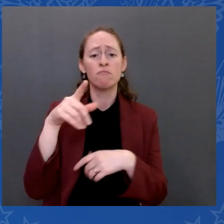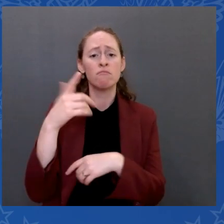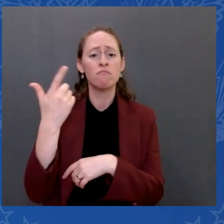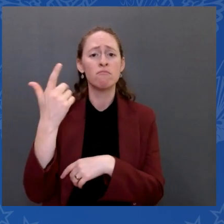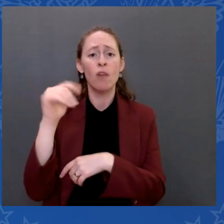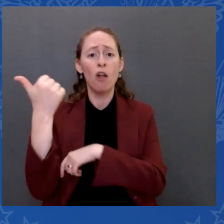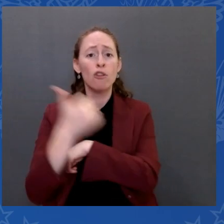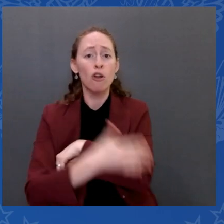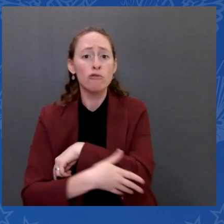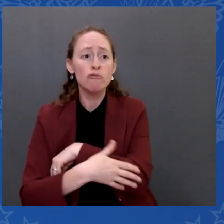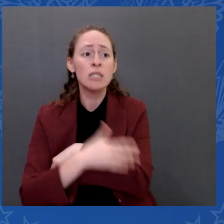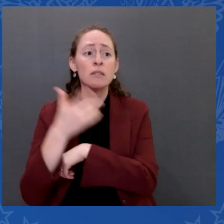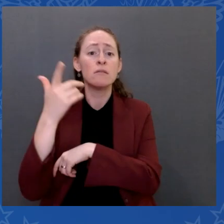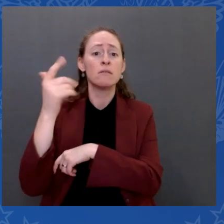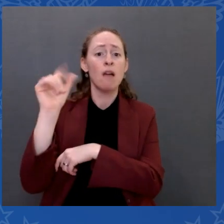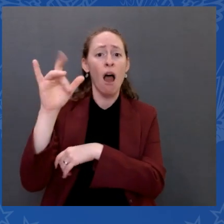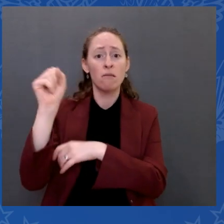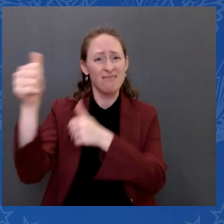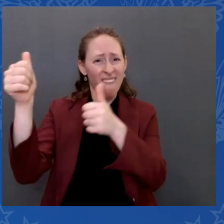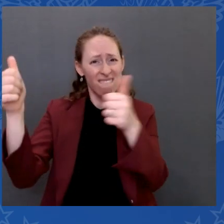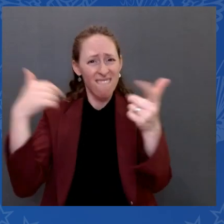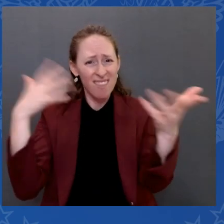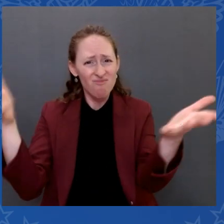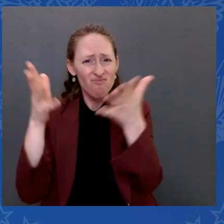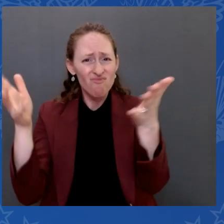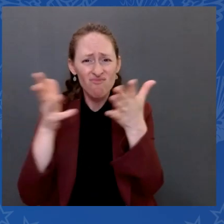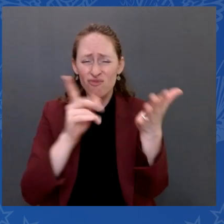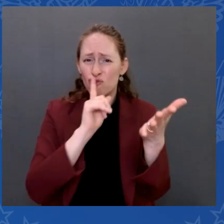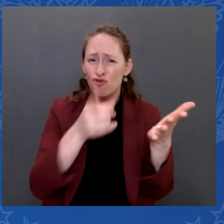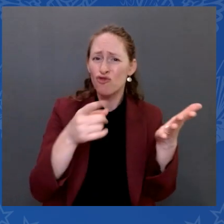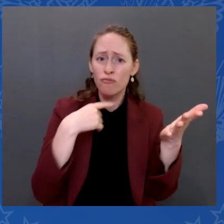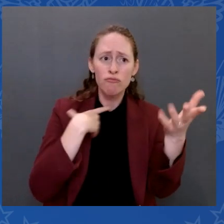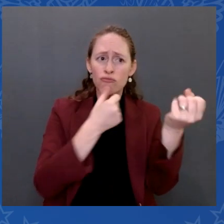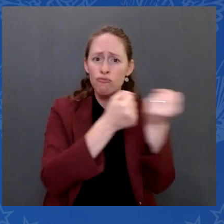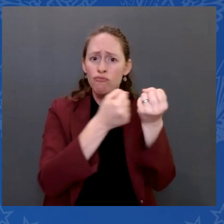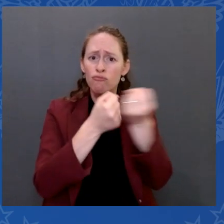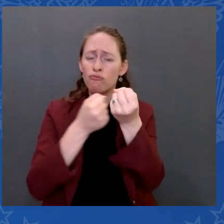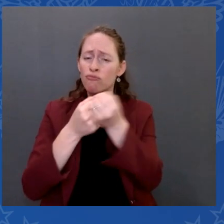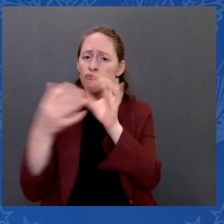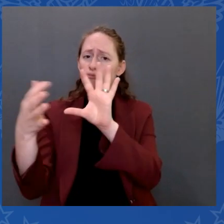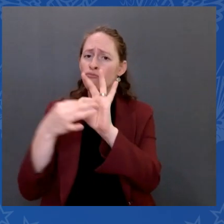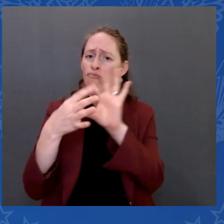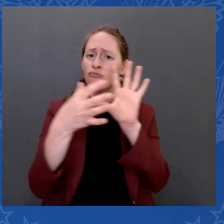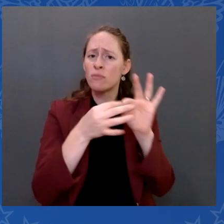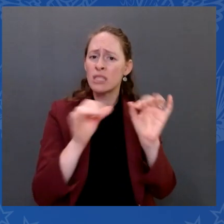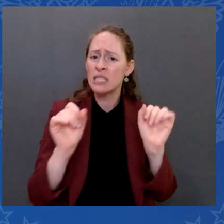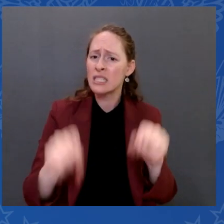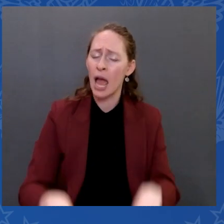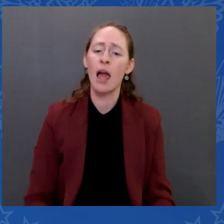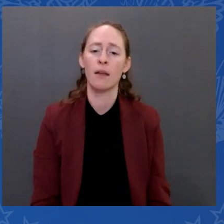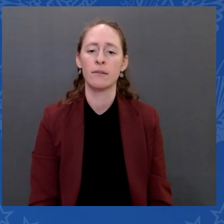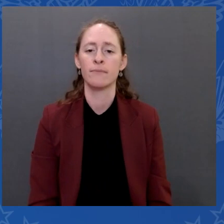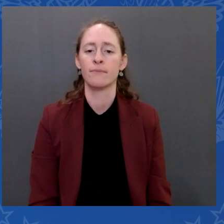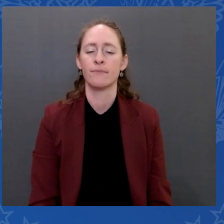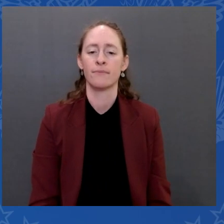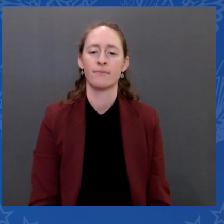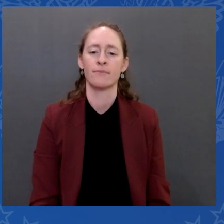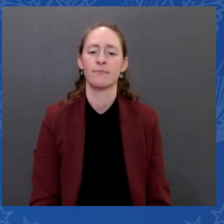And one final note: As much as we need to get the CHIPS piece of this bill done, it is CHIPS-Plus because chips alone are not going to be sufficient